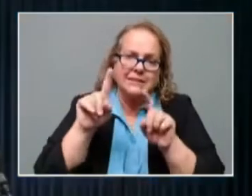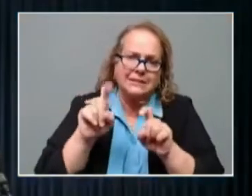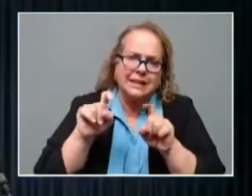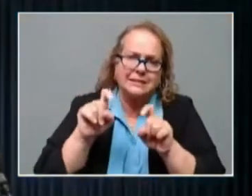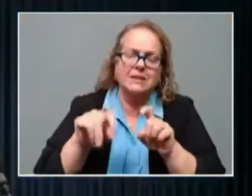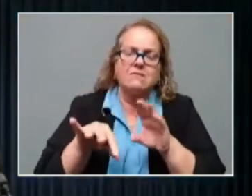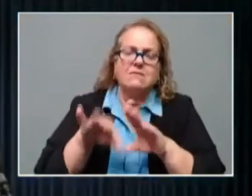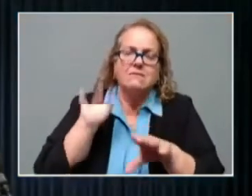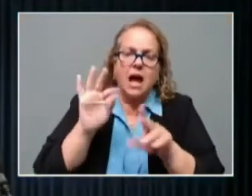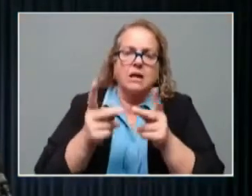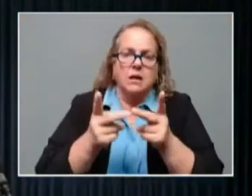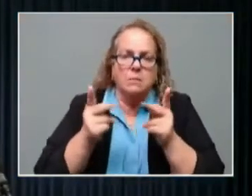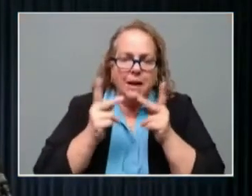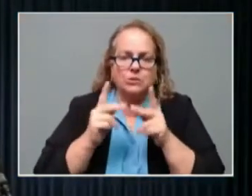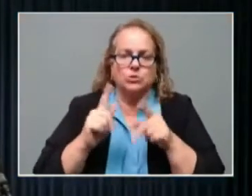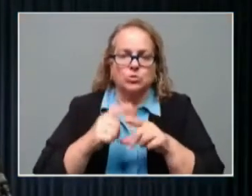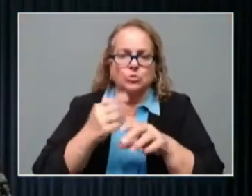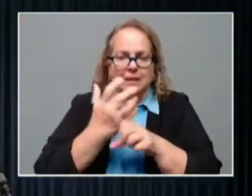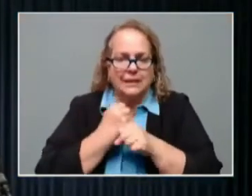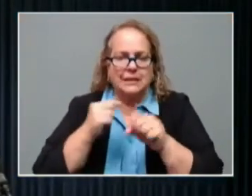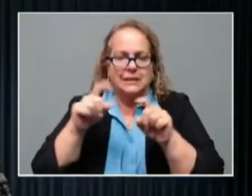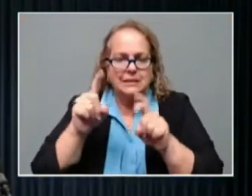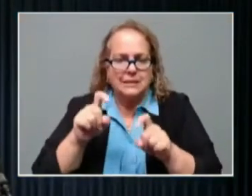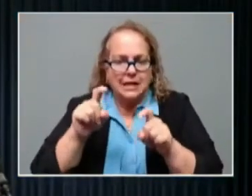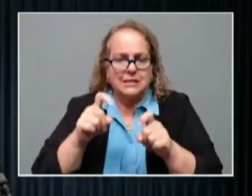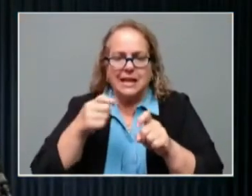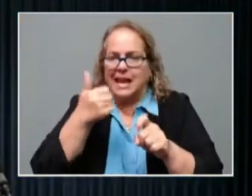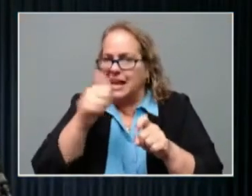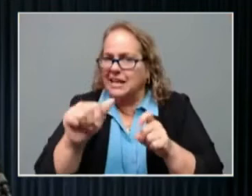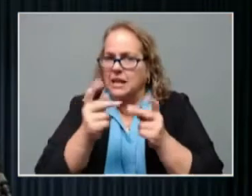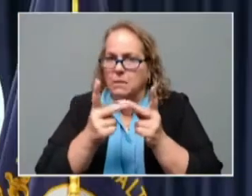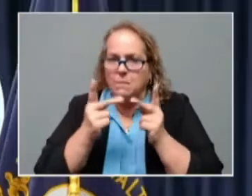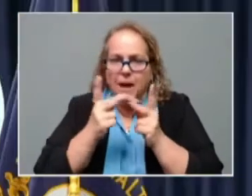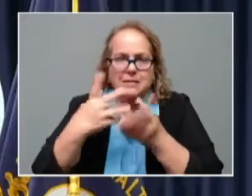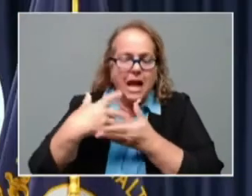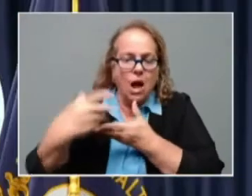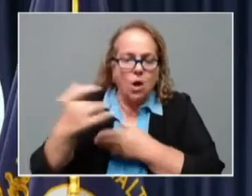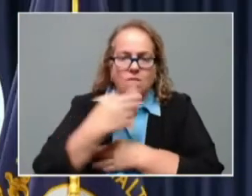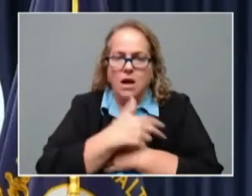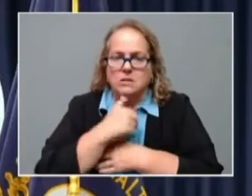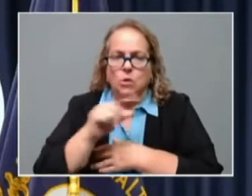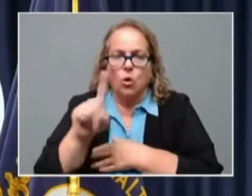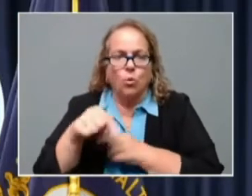community outside of hospitals for when you or a loved one needs to get tested